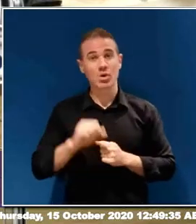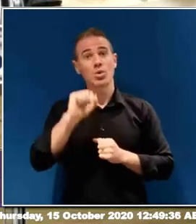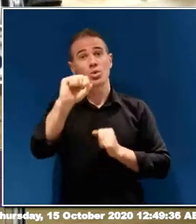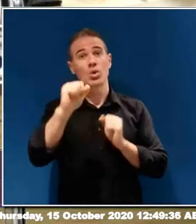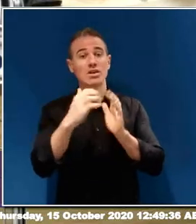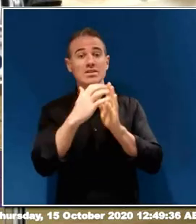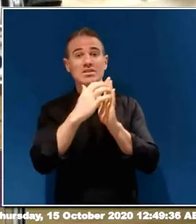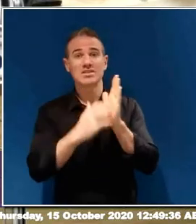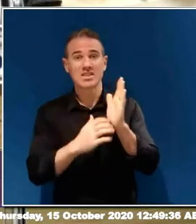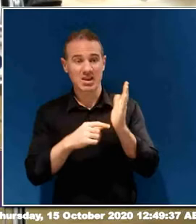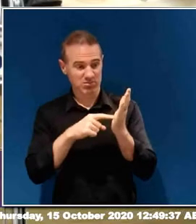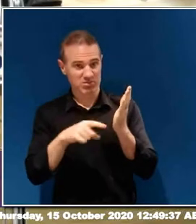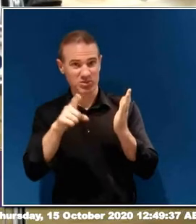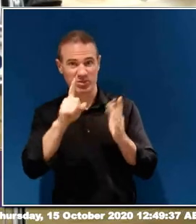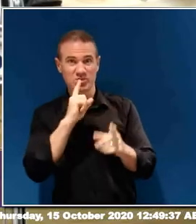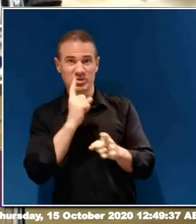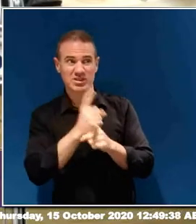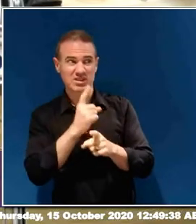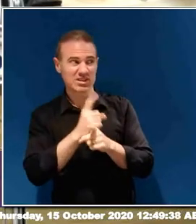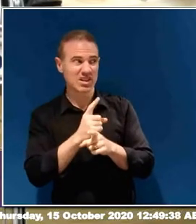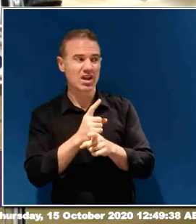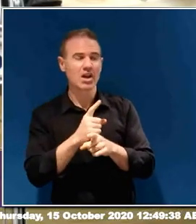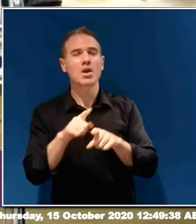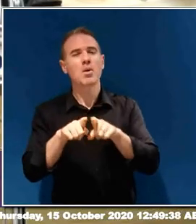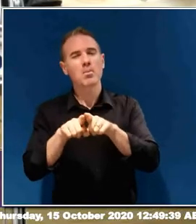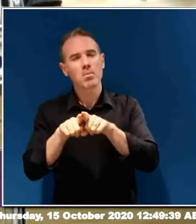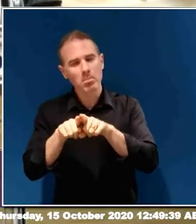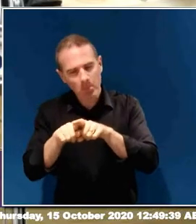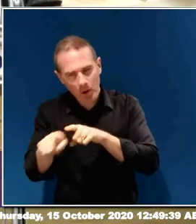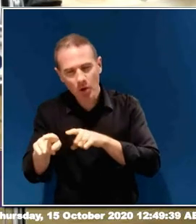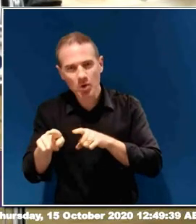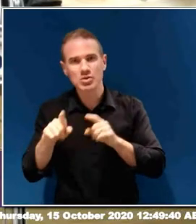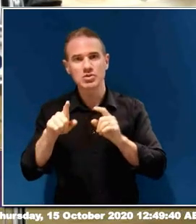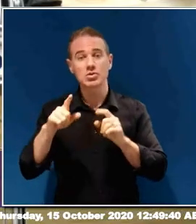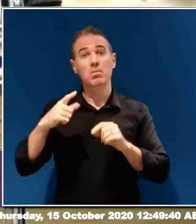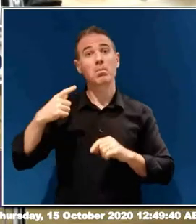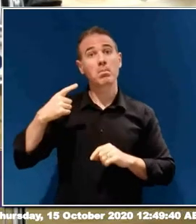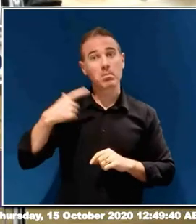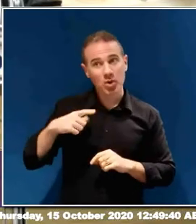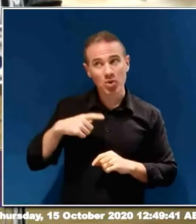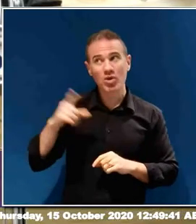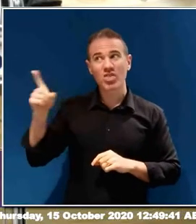for behaviour under the guise of transition. Yes. How does that work?